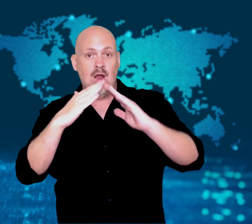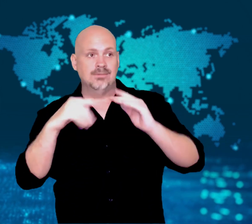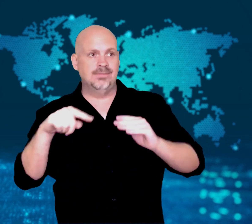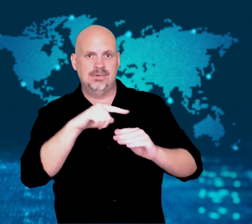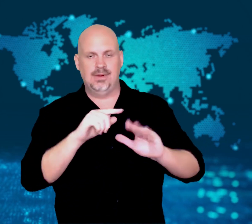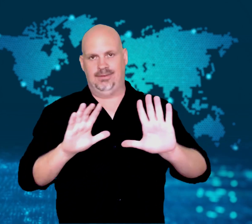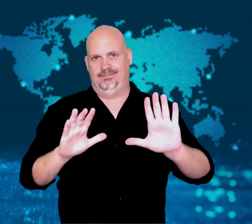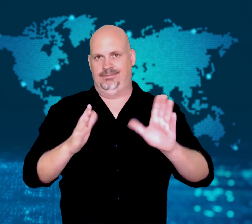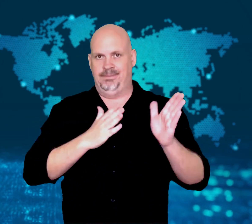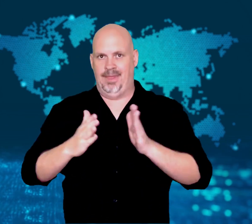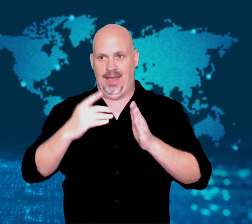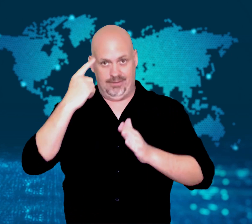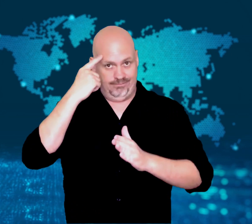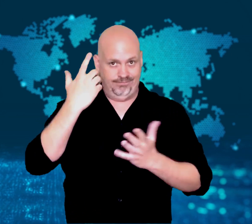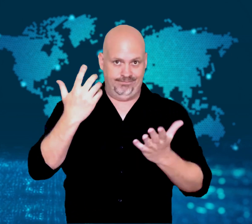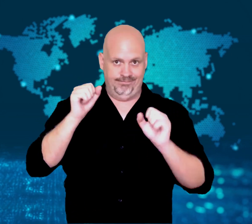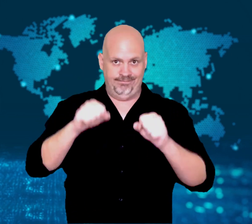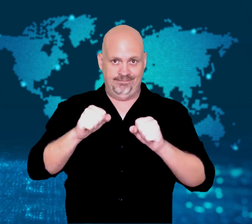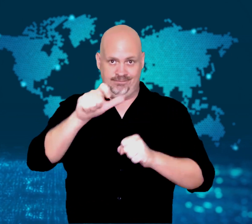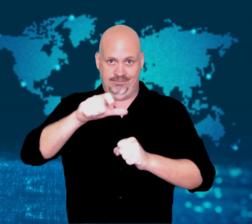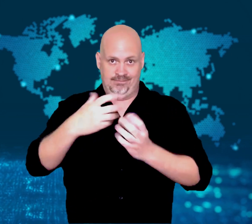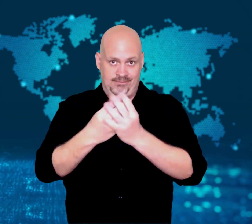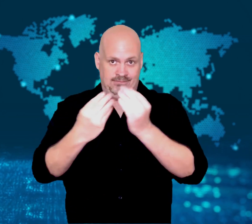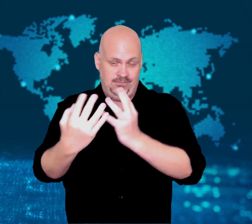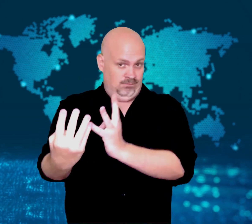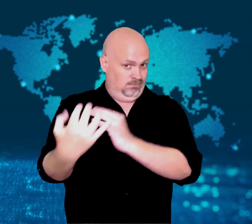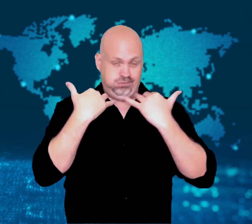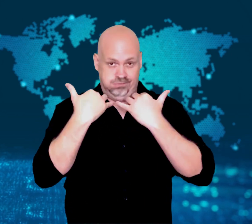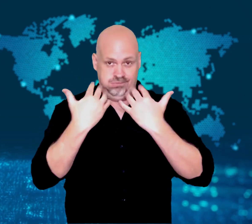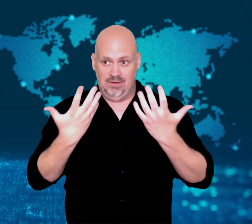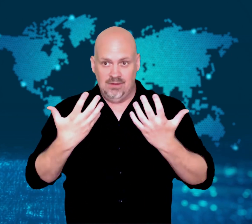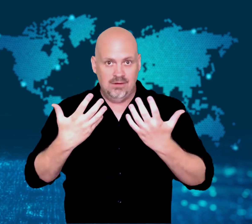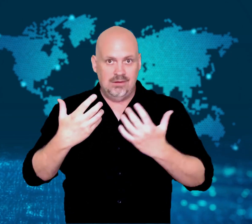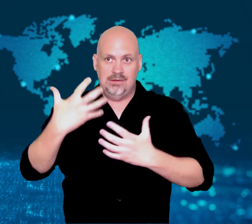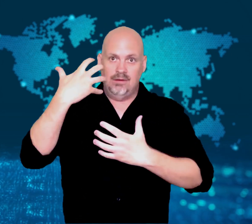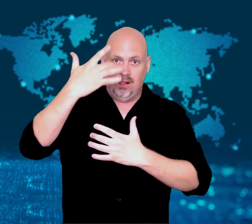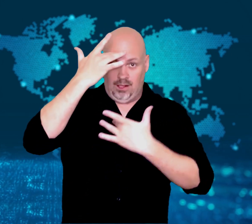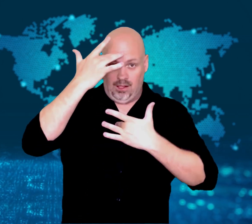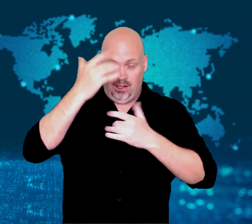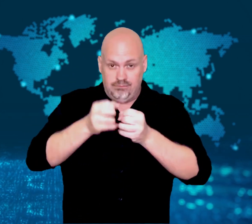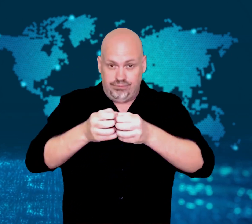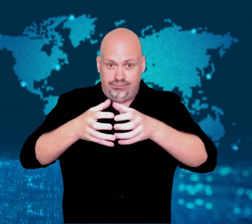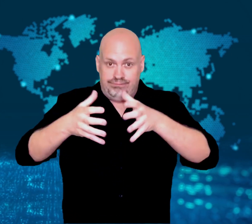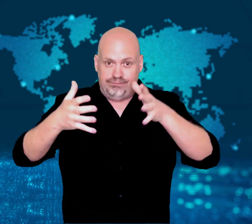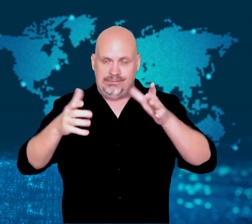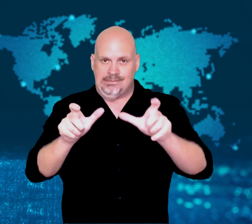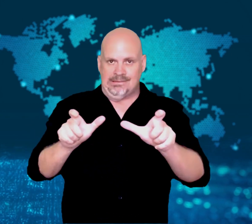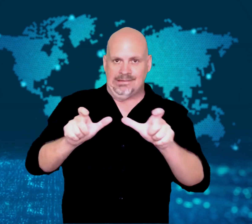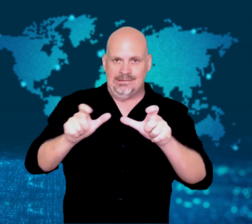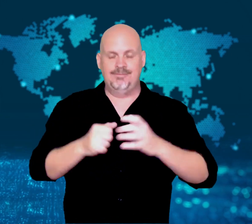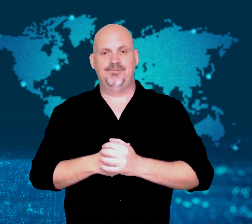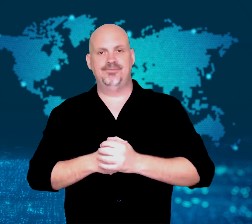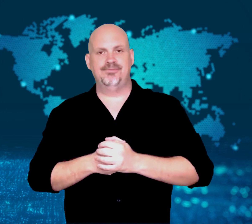illnesses and hospitals are now preparing for an influx of patients.